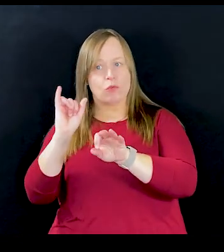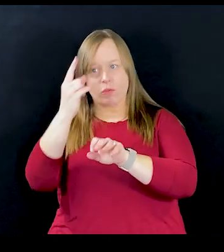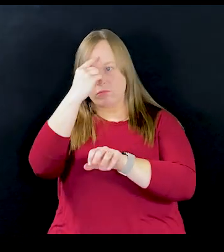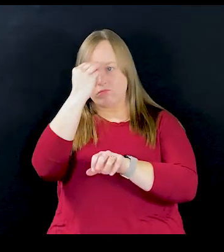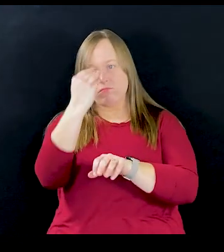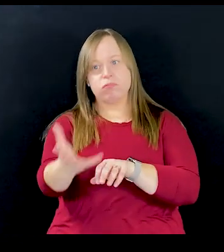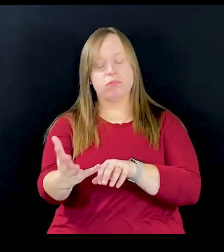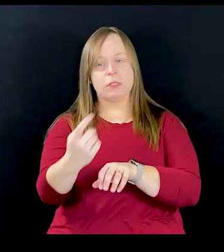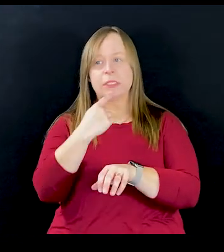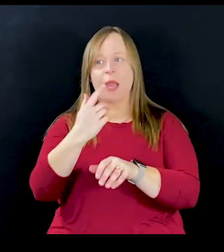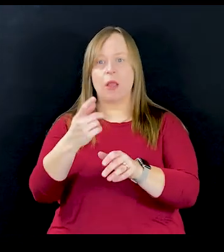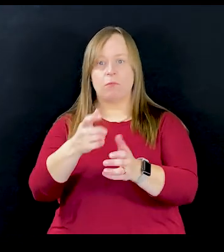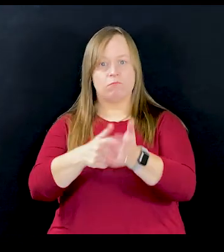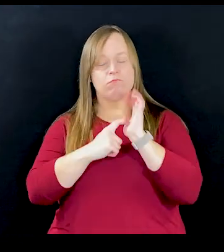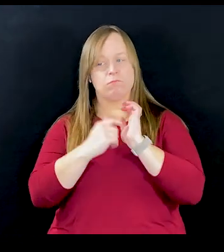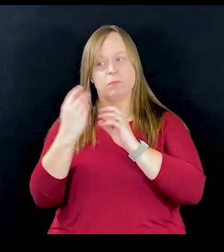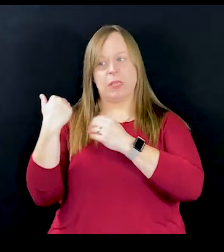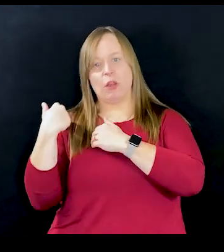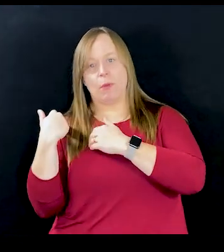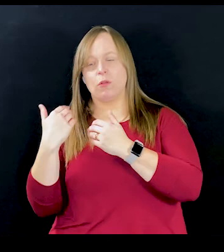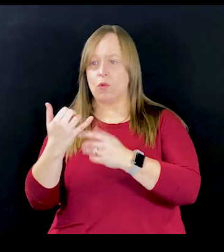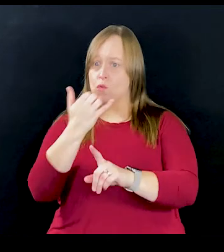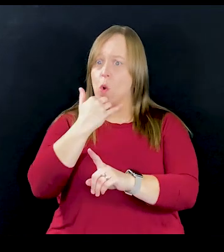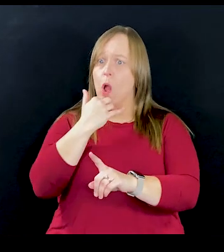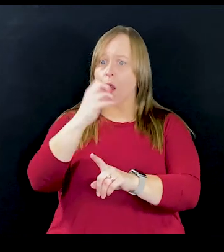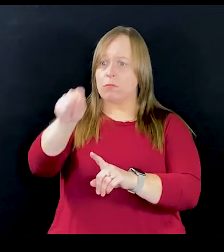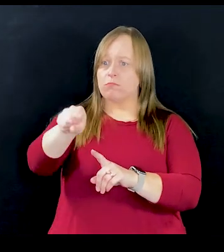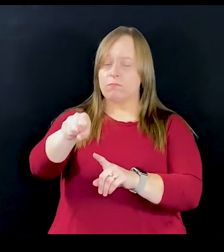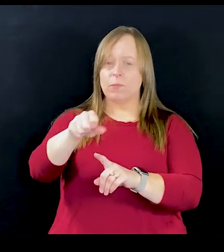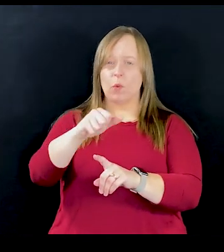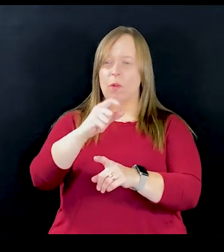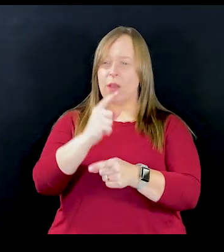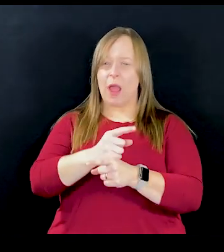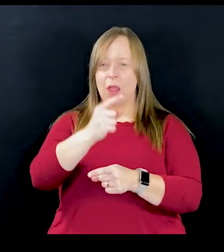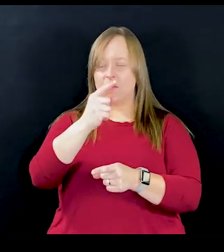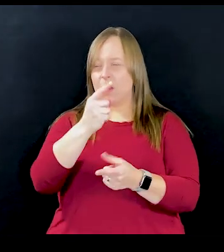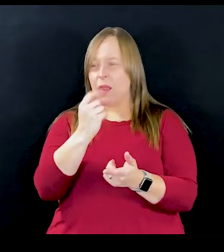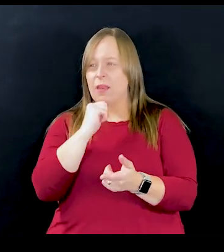And just as important as saying that something is wrong or misinformed or incorrect